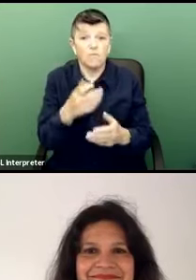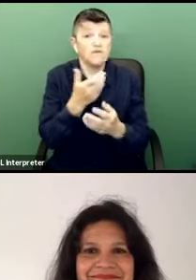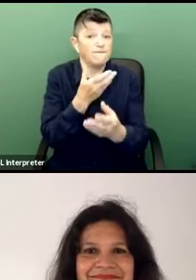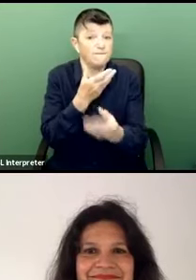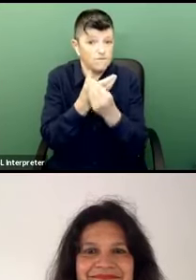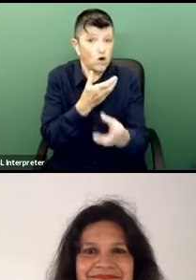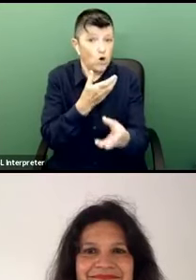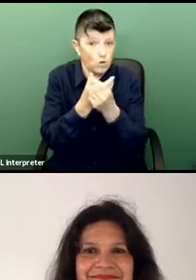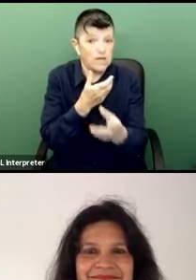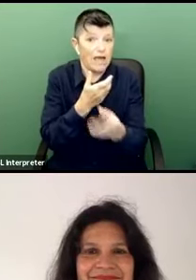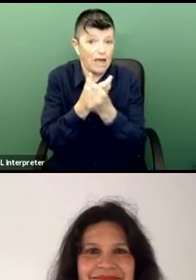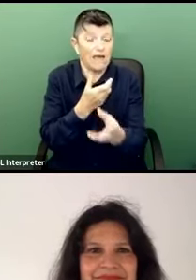of young girls